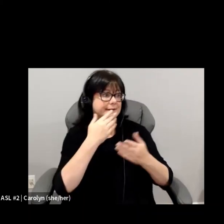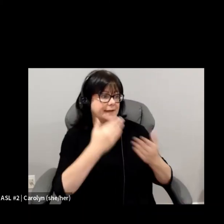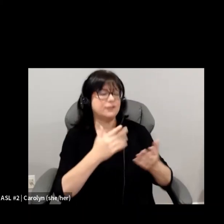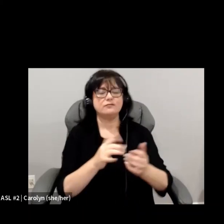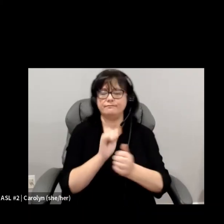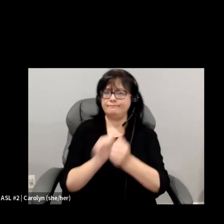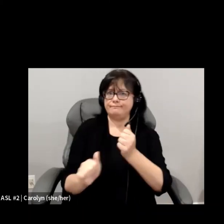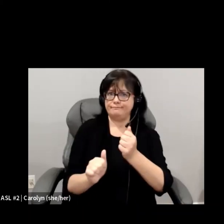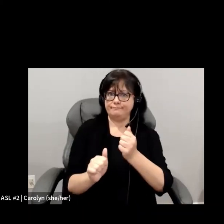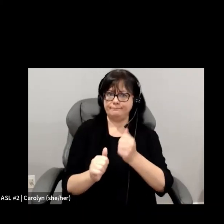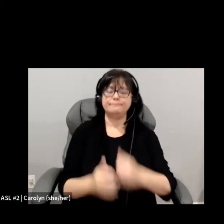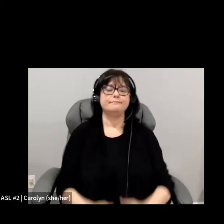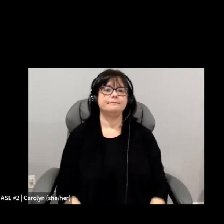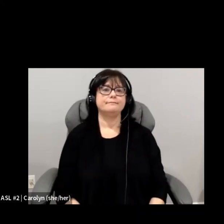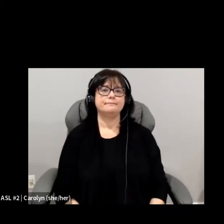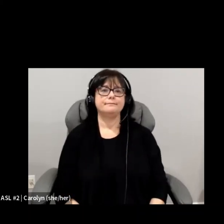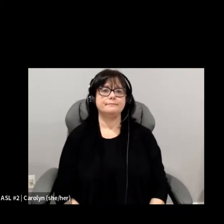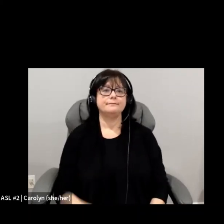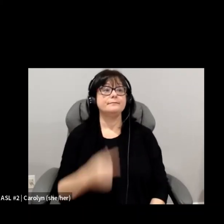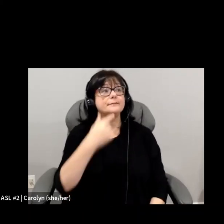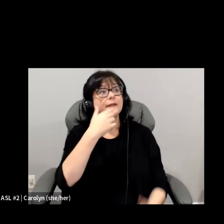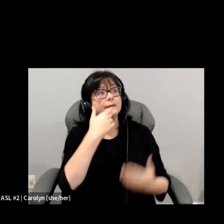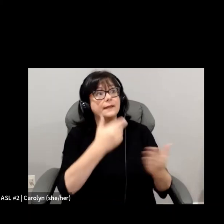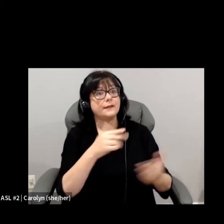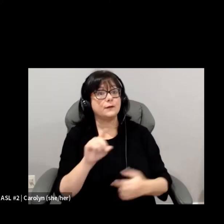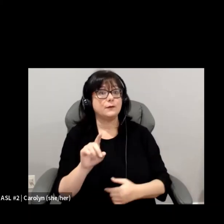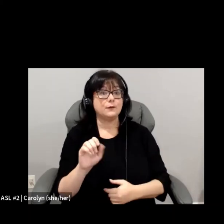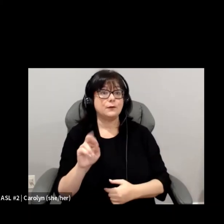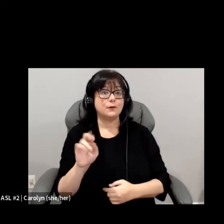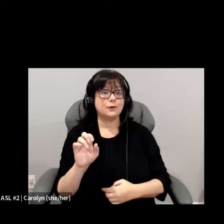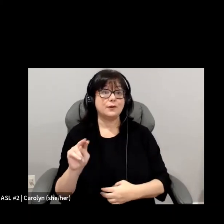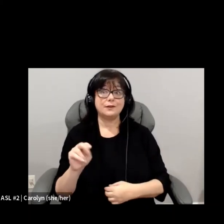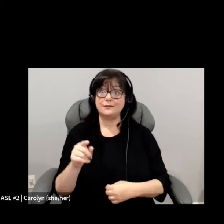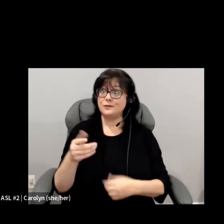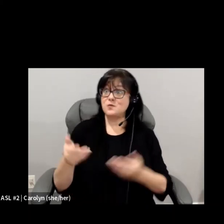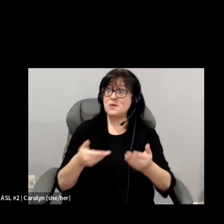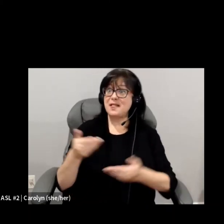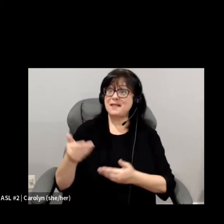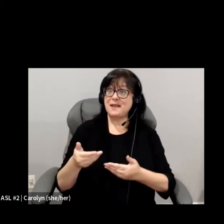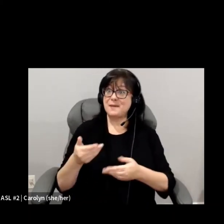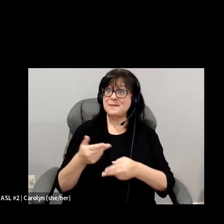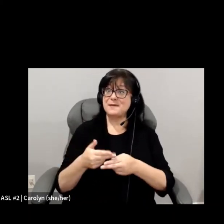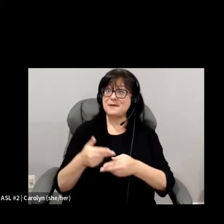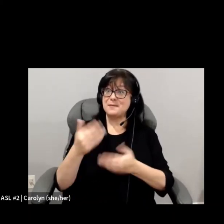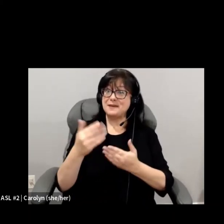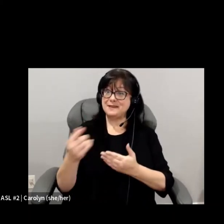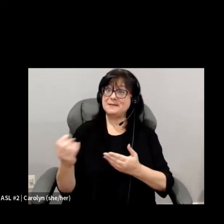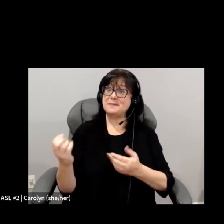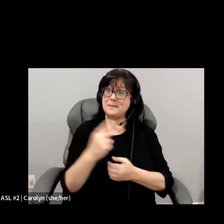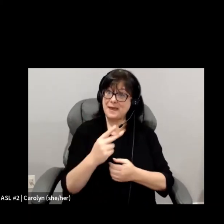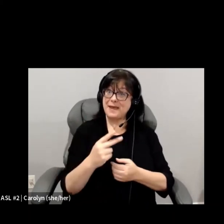THANK YOU FOR YOUR CONTINUED INTEREST IN ARCH. WELCOME NOMINEES BACK TO THE BOARD OF DIRECTORS.